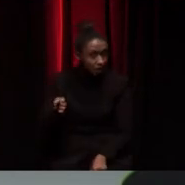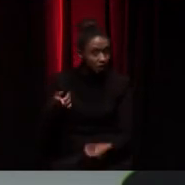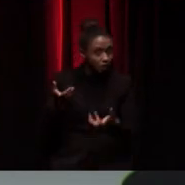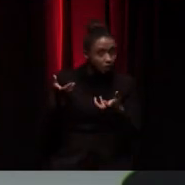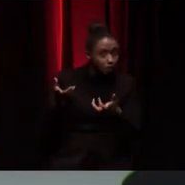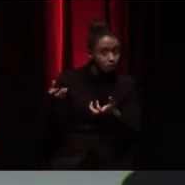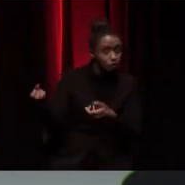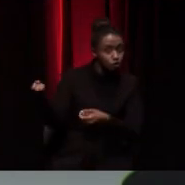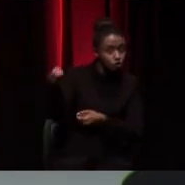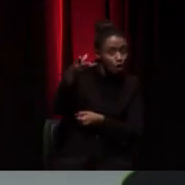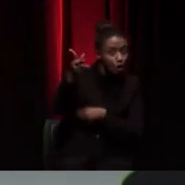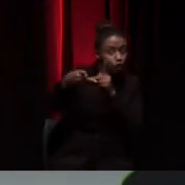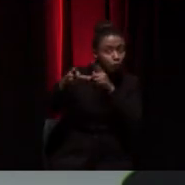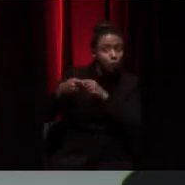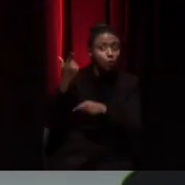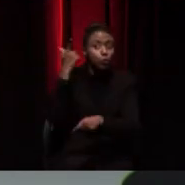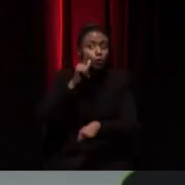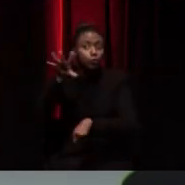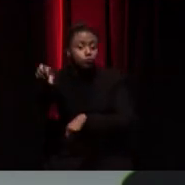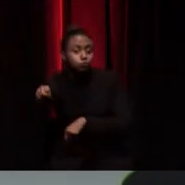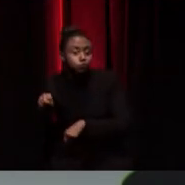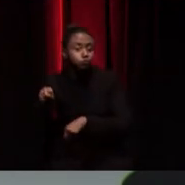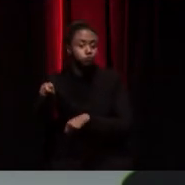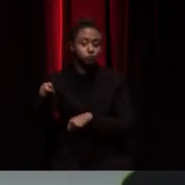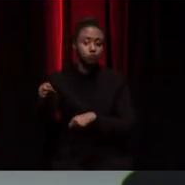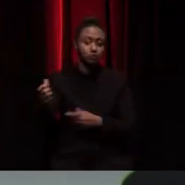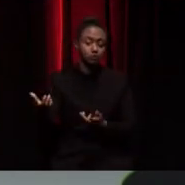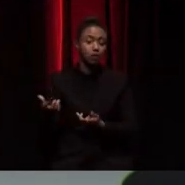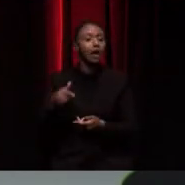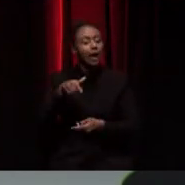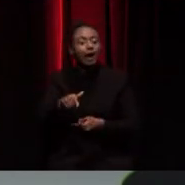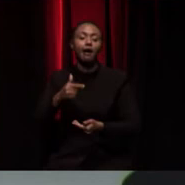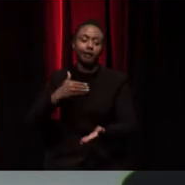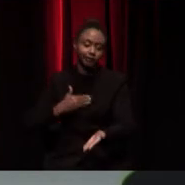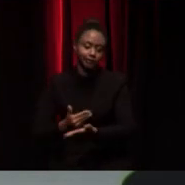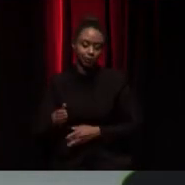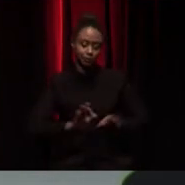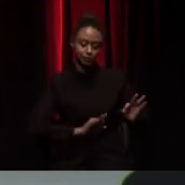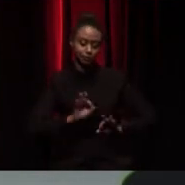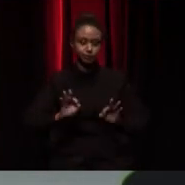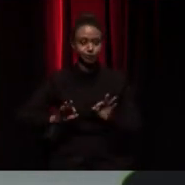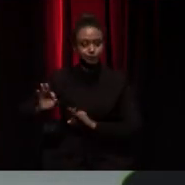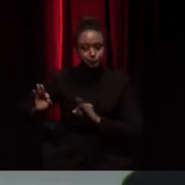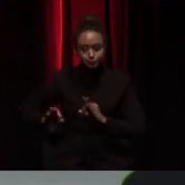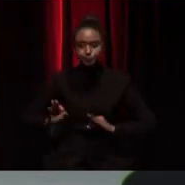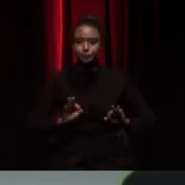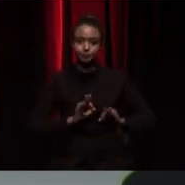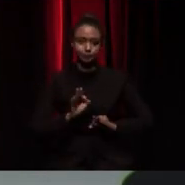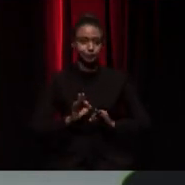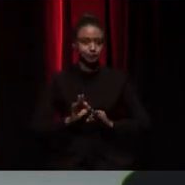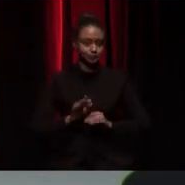What do you want to do? Starting from that we develop the whole thing.